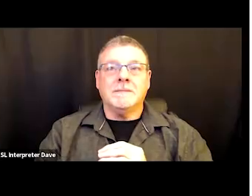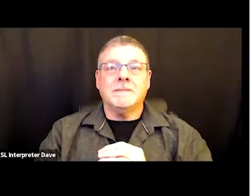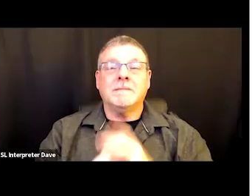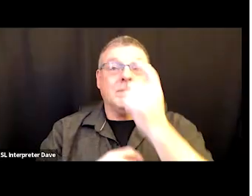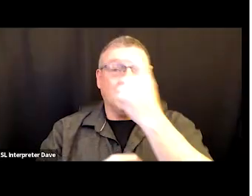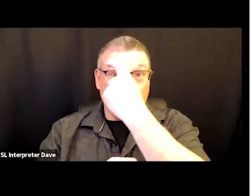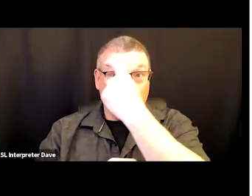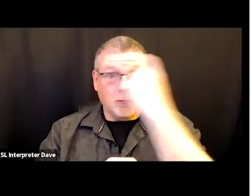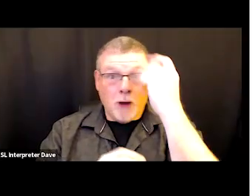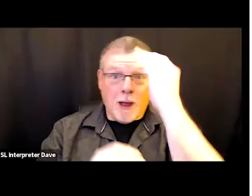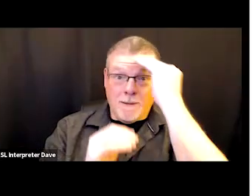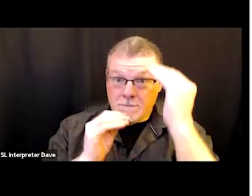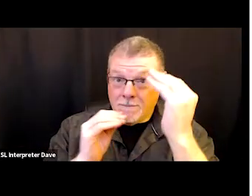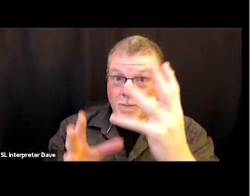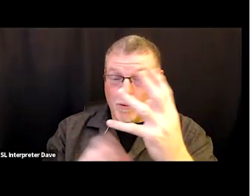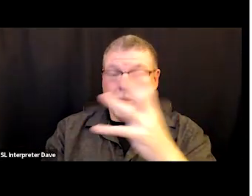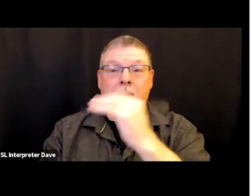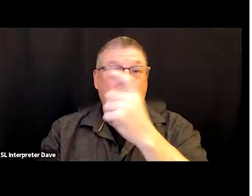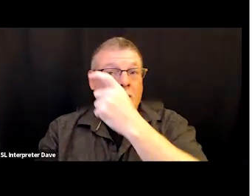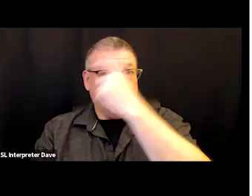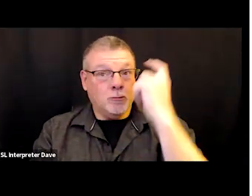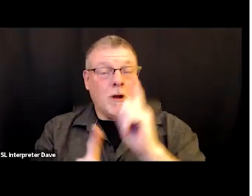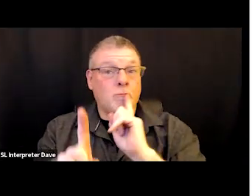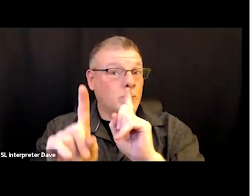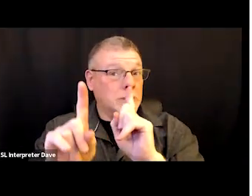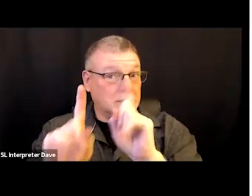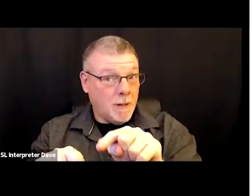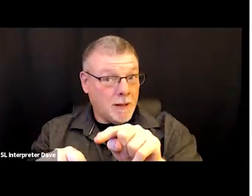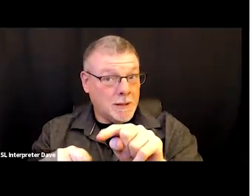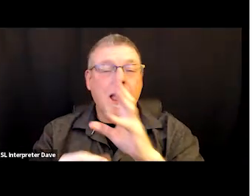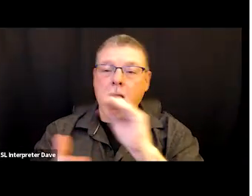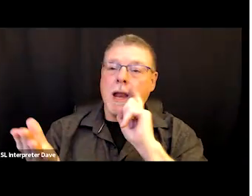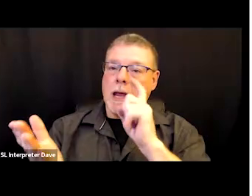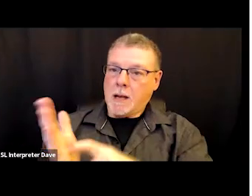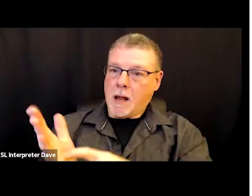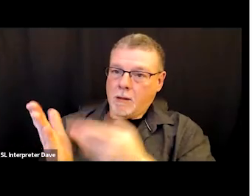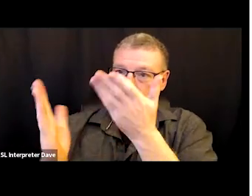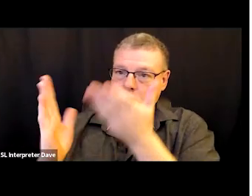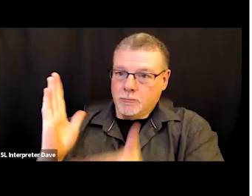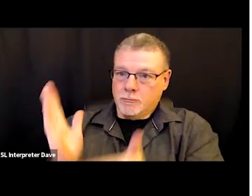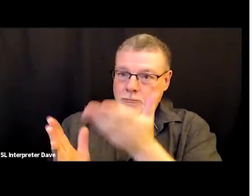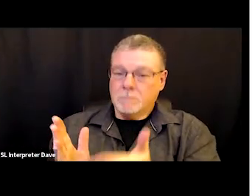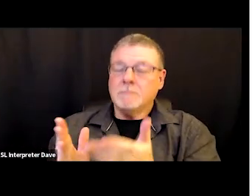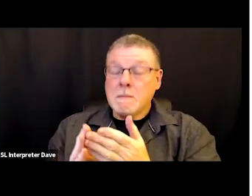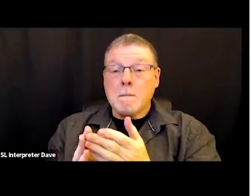and a trauma response place, and we acknowledge that they may be terrified.